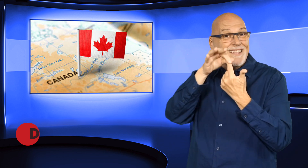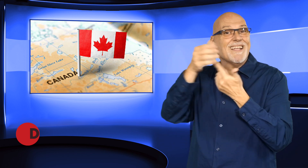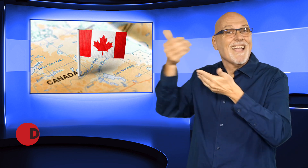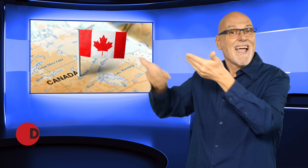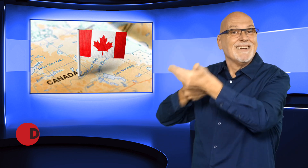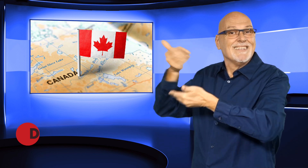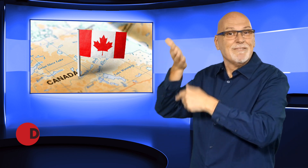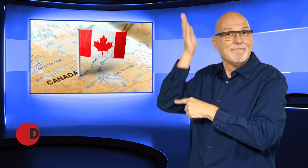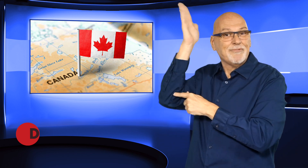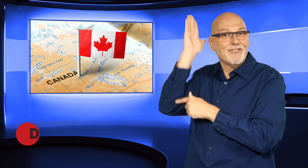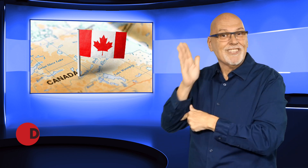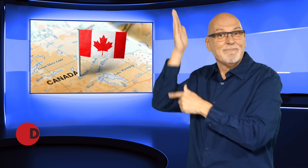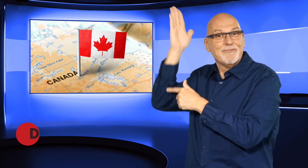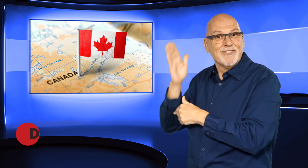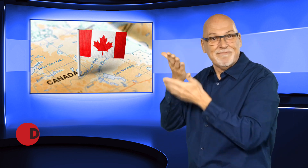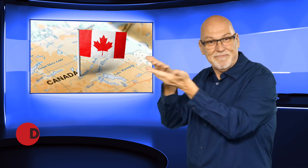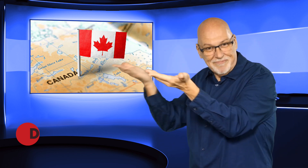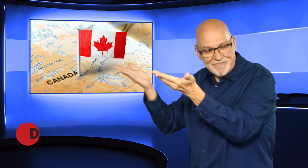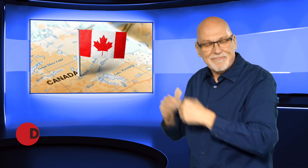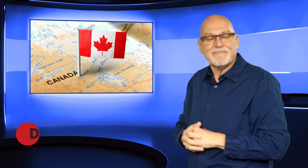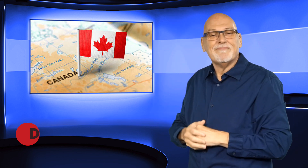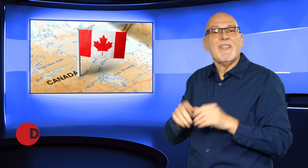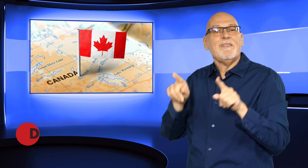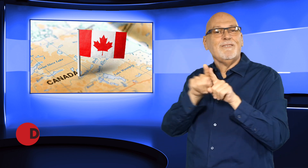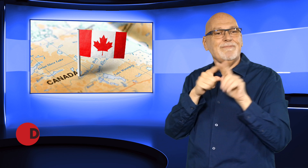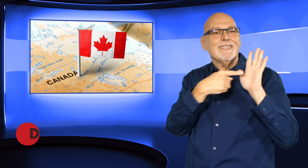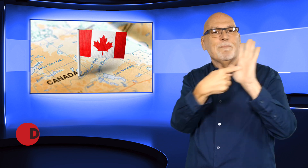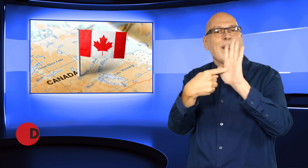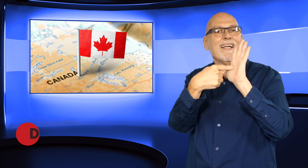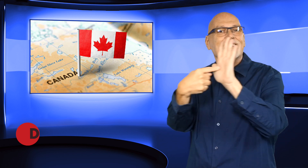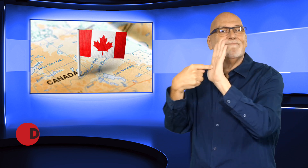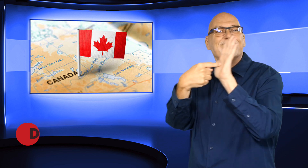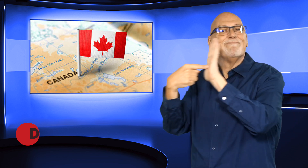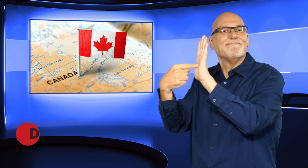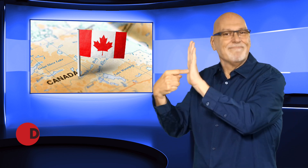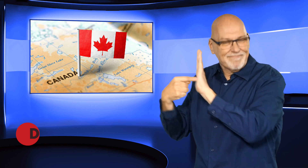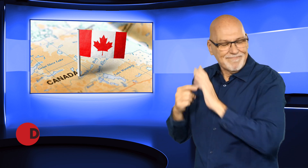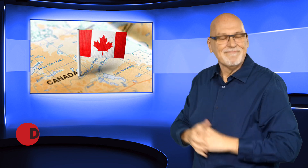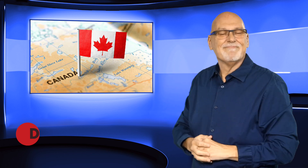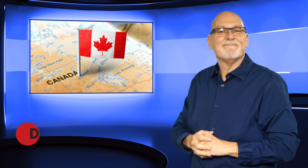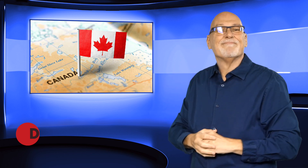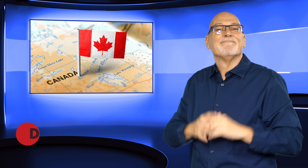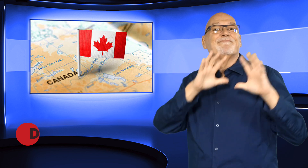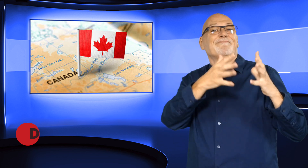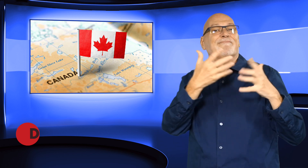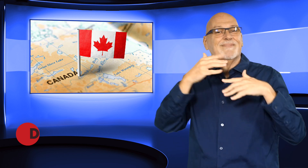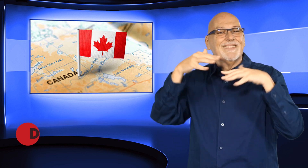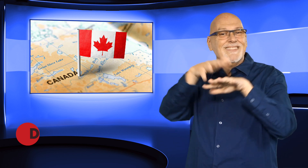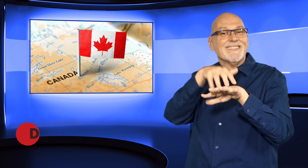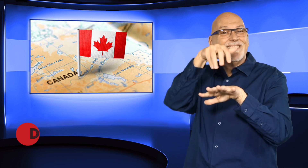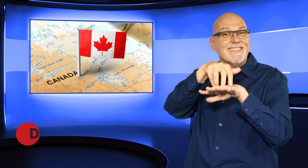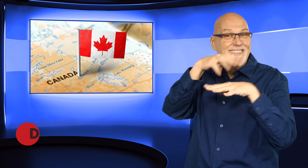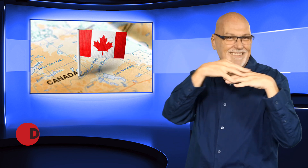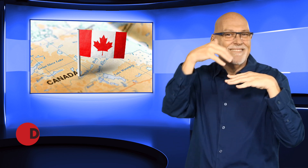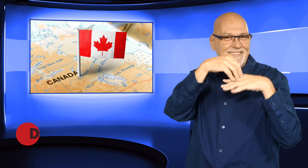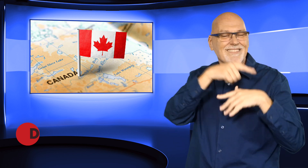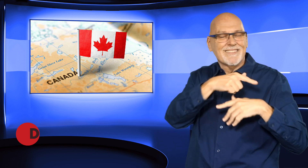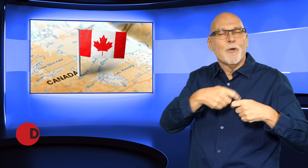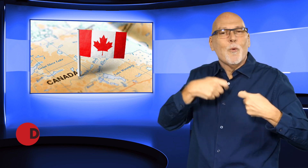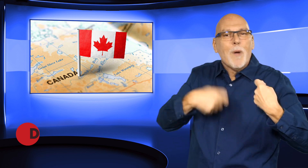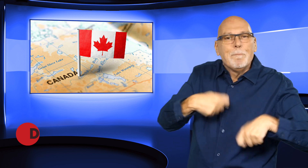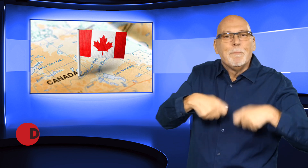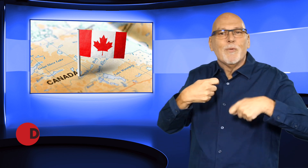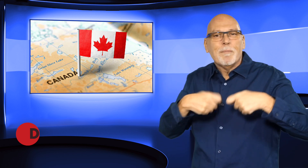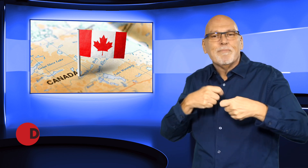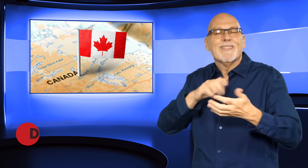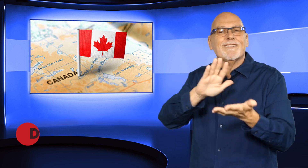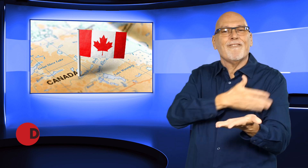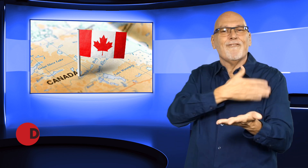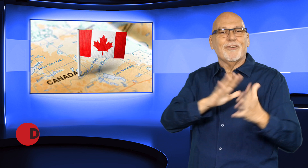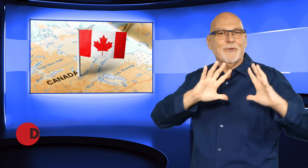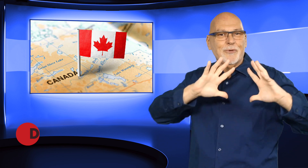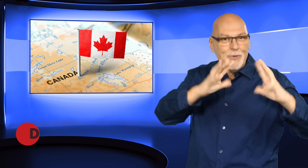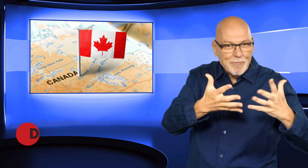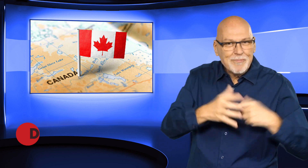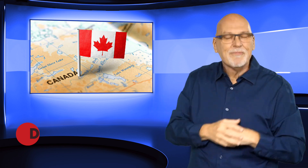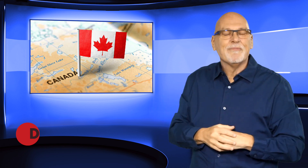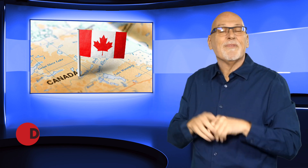guest speakers, displays, an Indigenous Drumming/Singing Group,